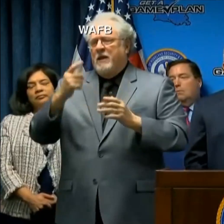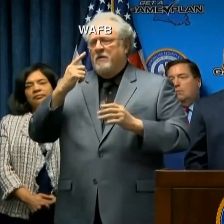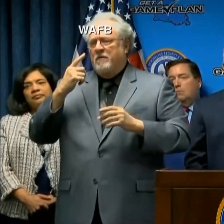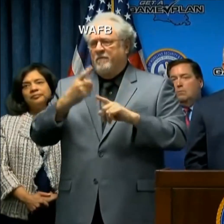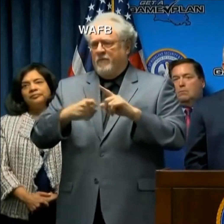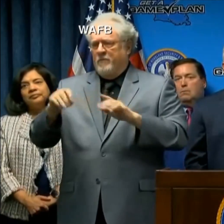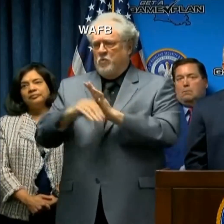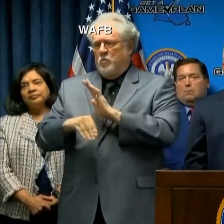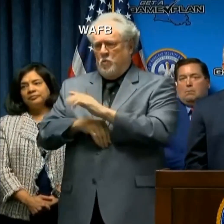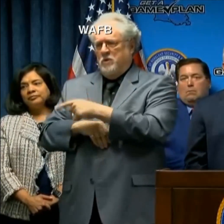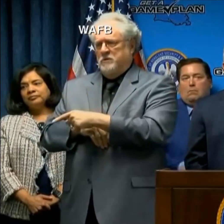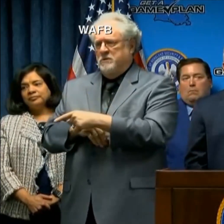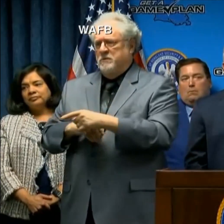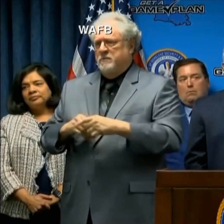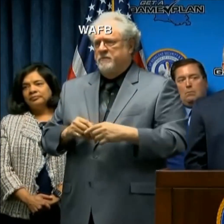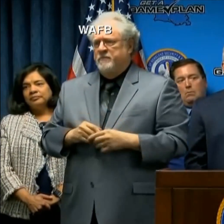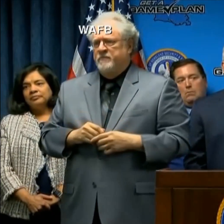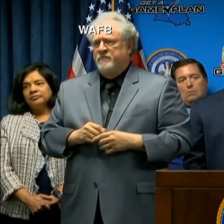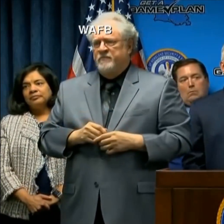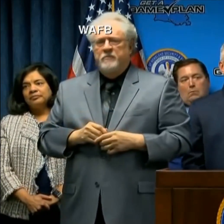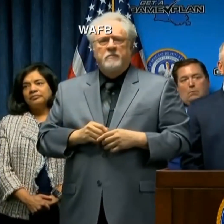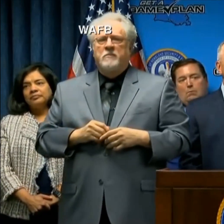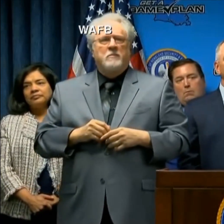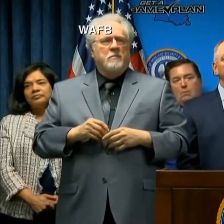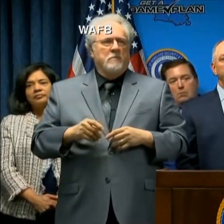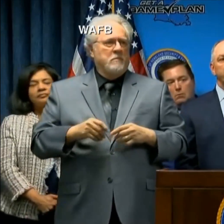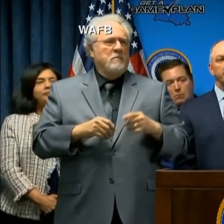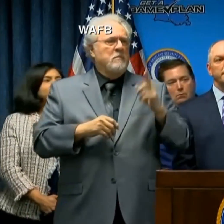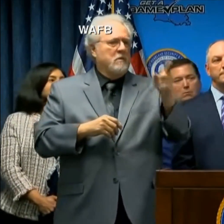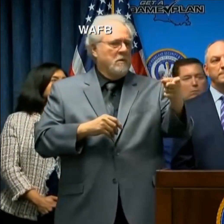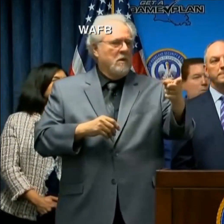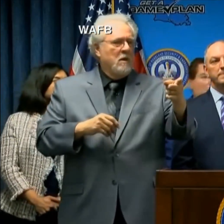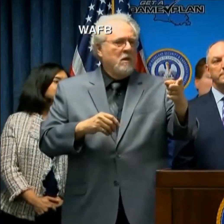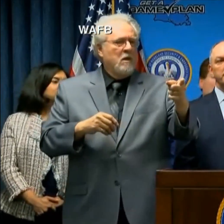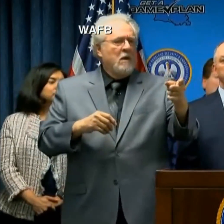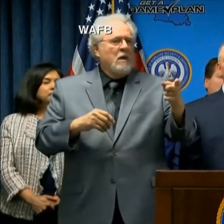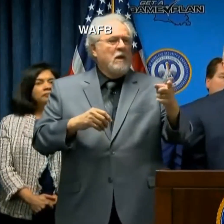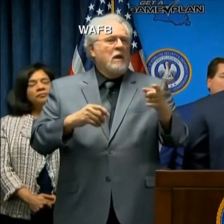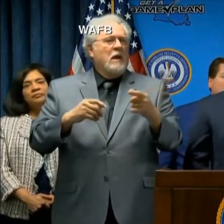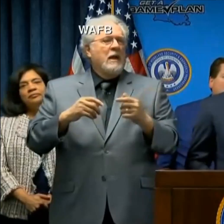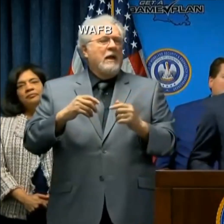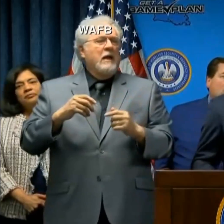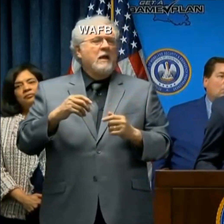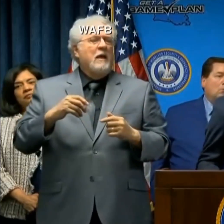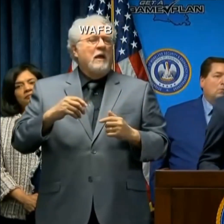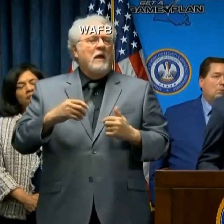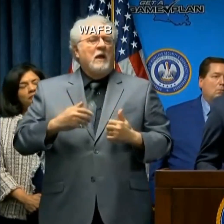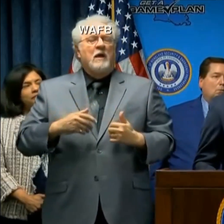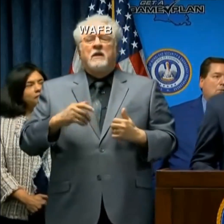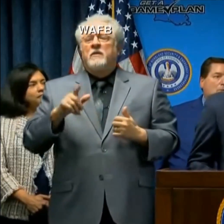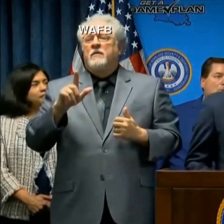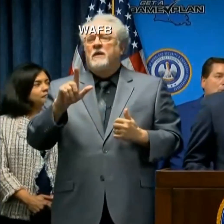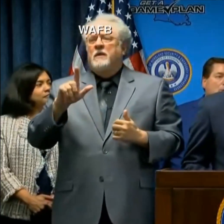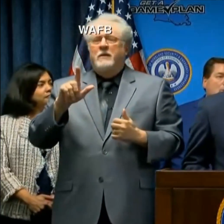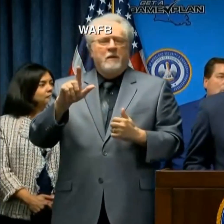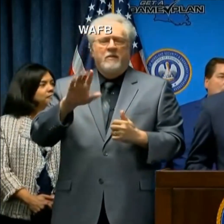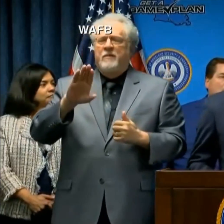New Orleans governor given the residents of the land bath house are presumably